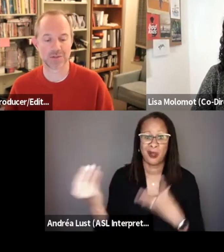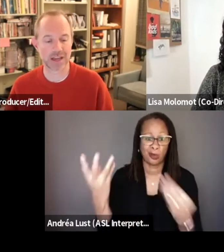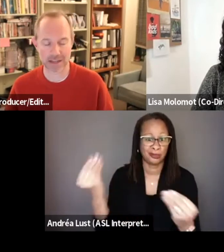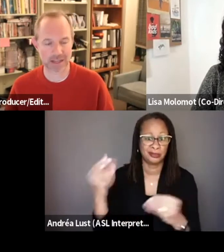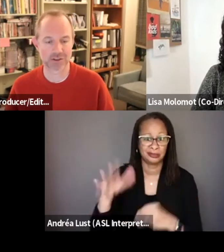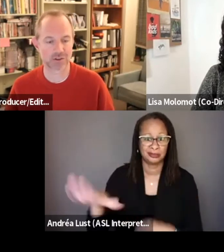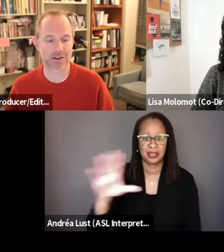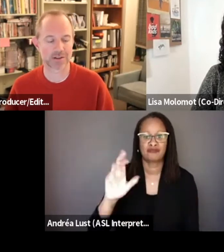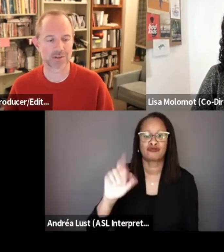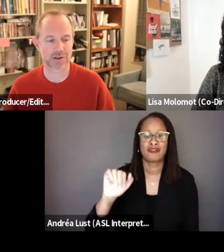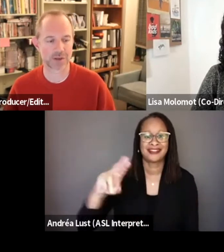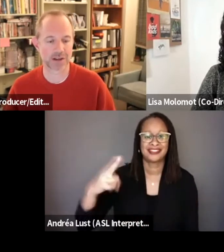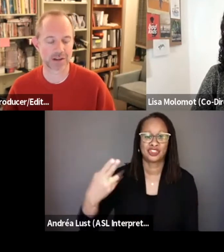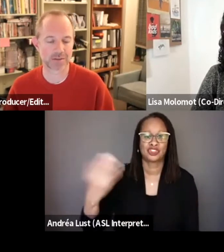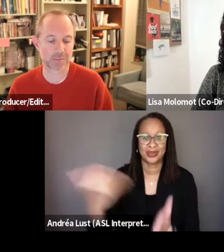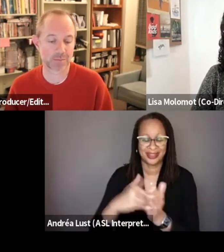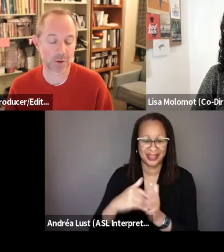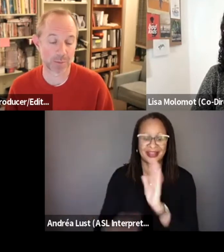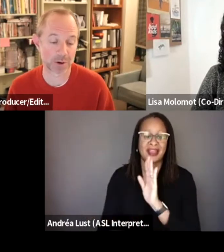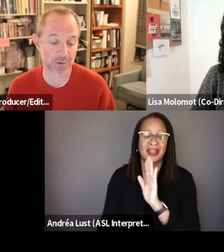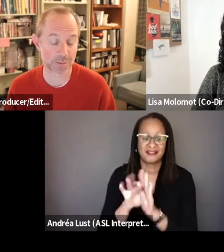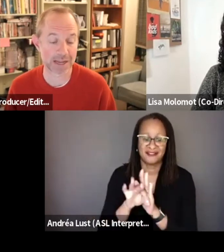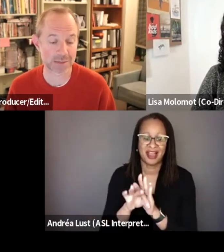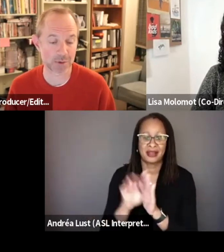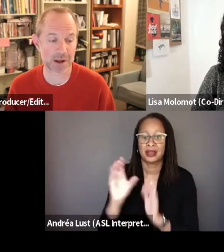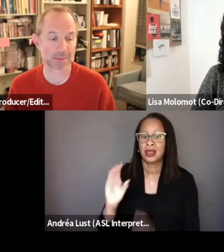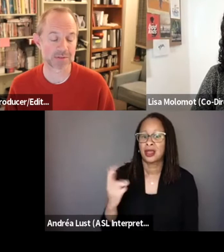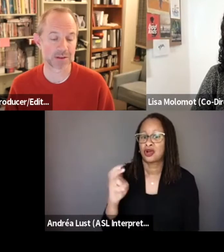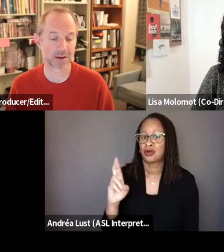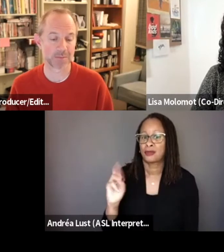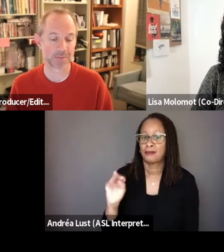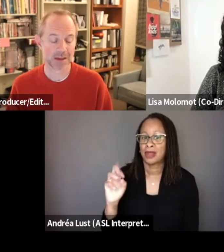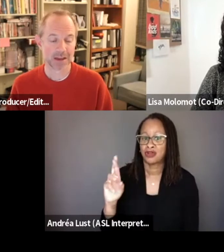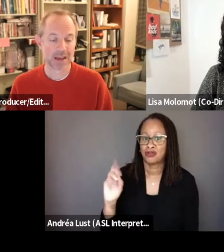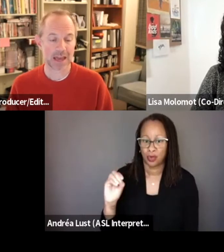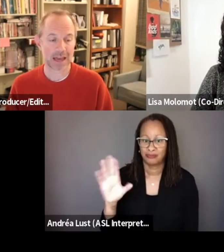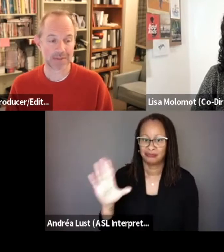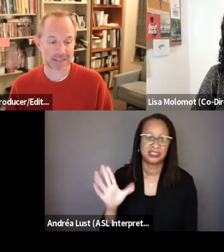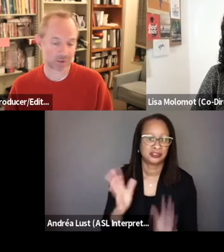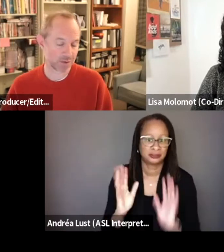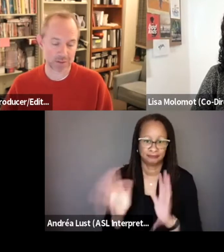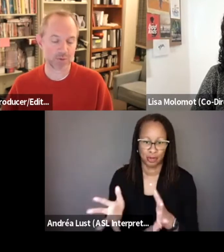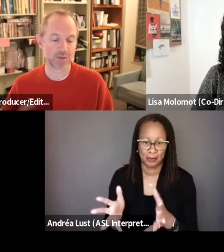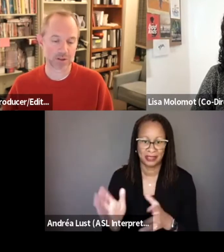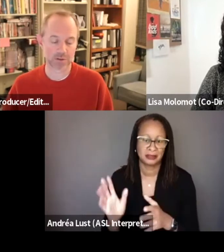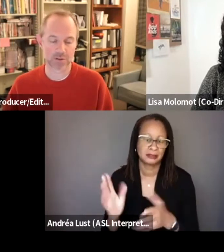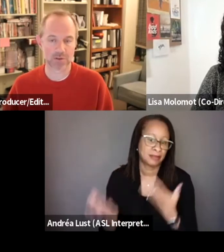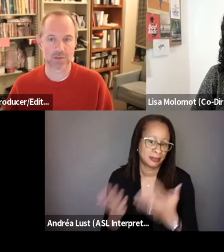yet again, try to find Homero's remains perhaps, and that's sort of how the movie closes.